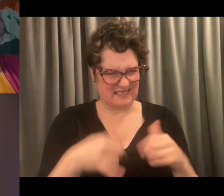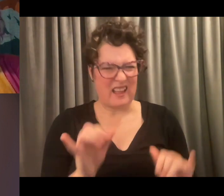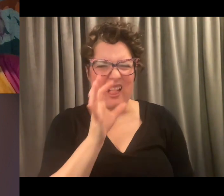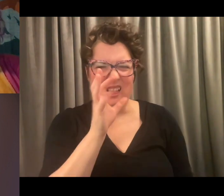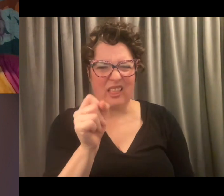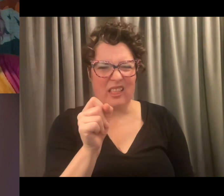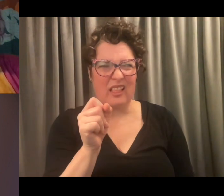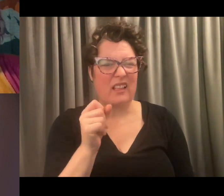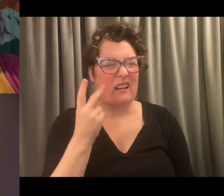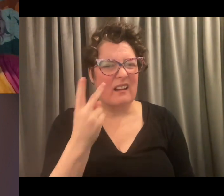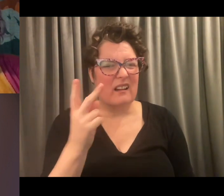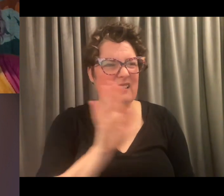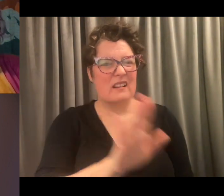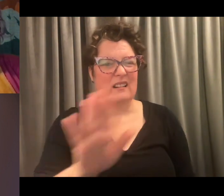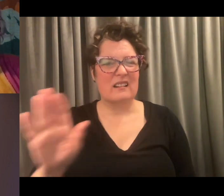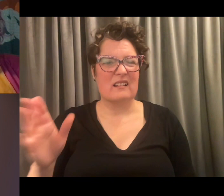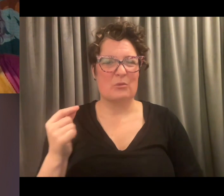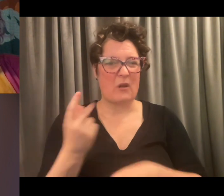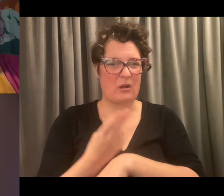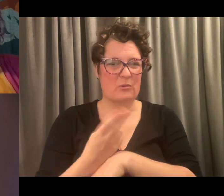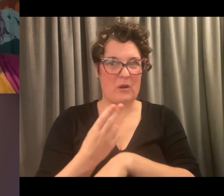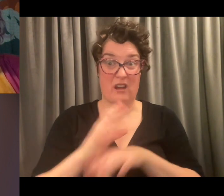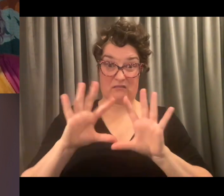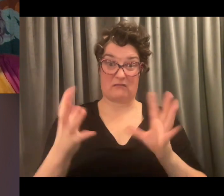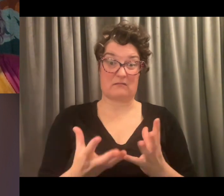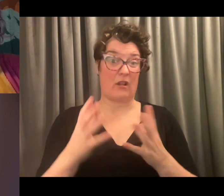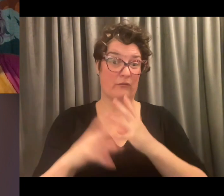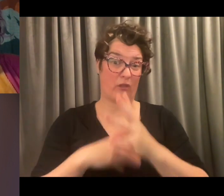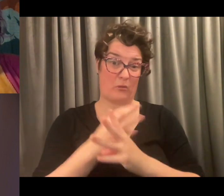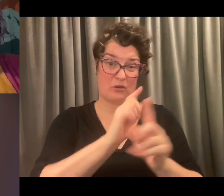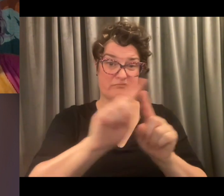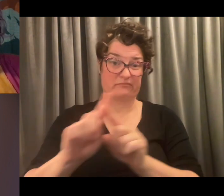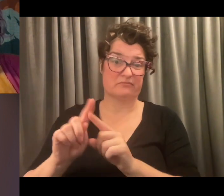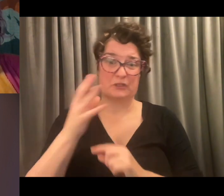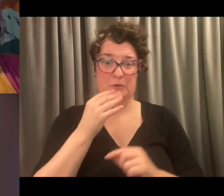Jewish communities all over the world. Well, I think it is a good transition for me.